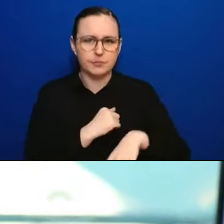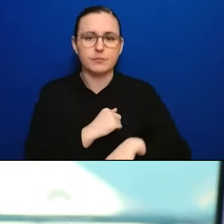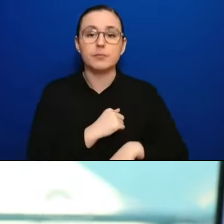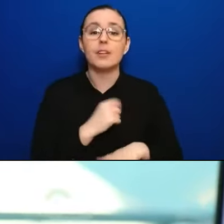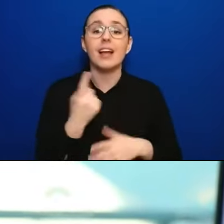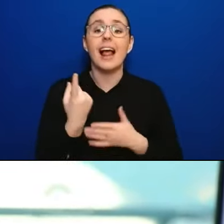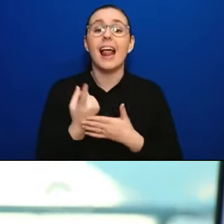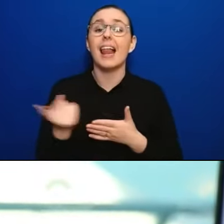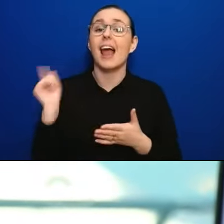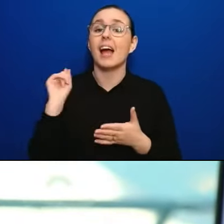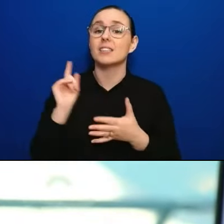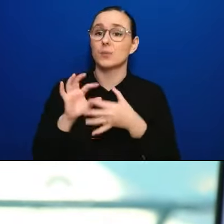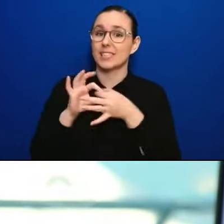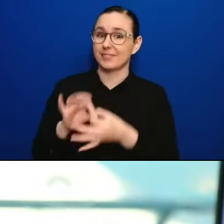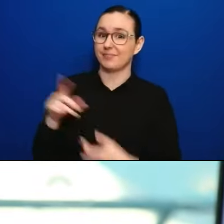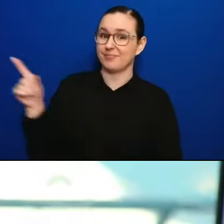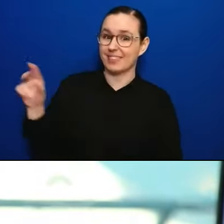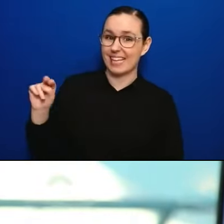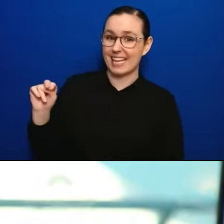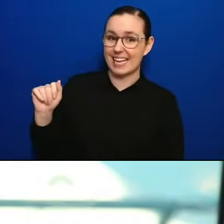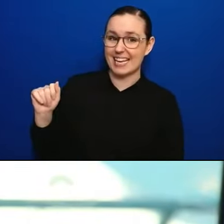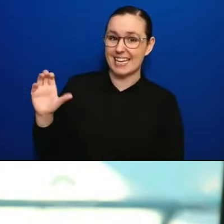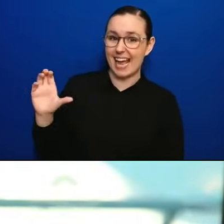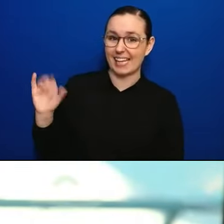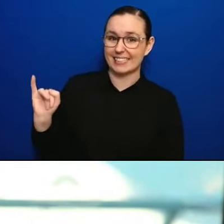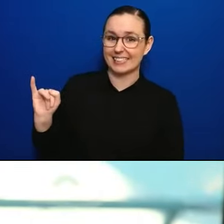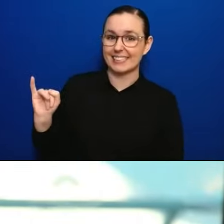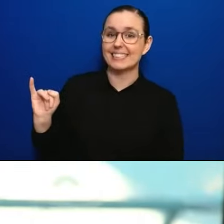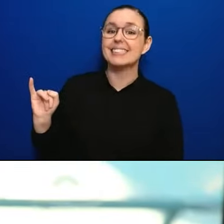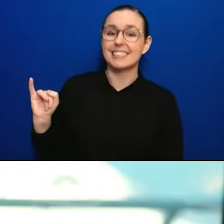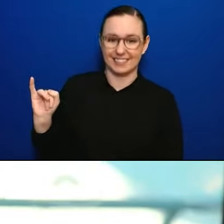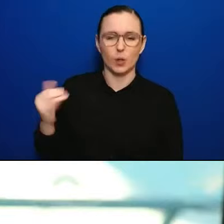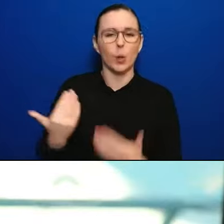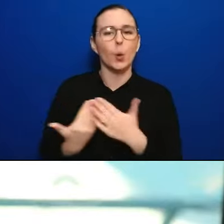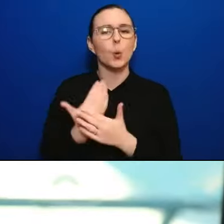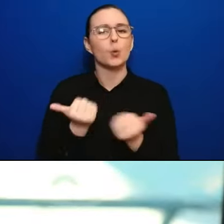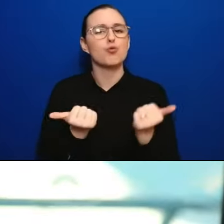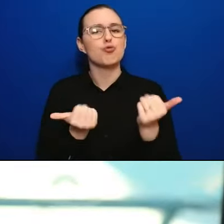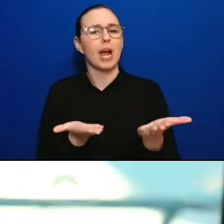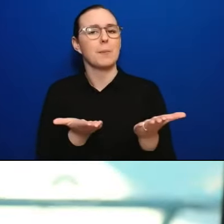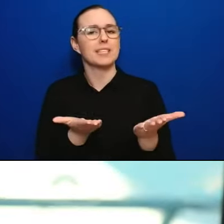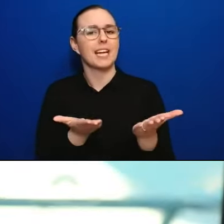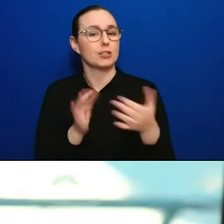I'll give a quick update on one issue I missed my notes on we